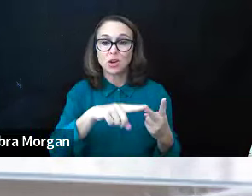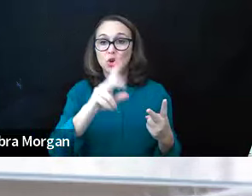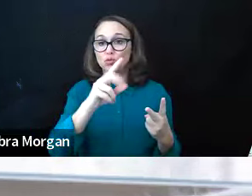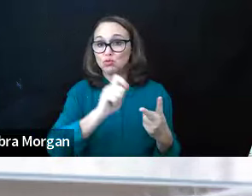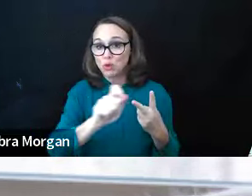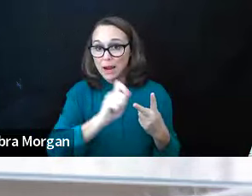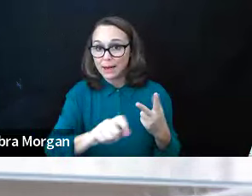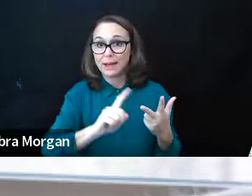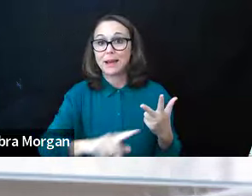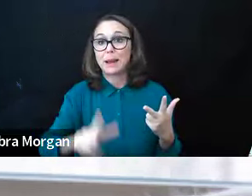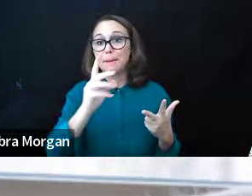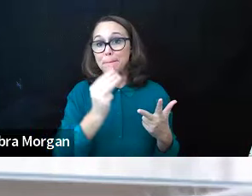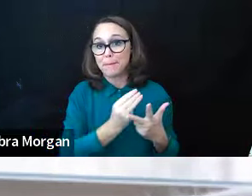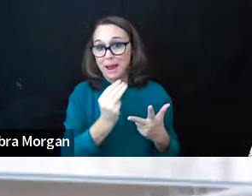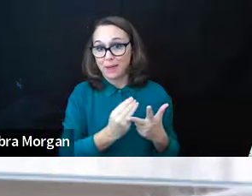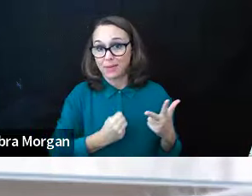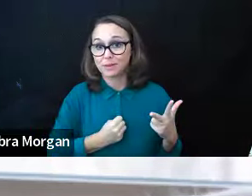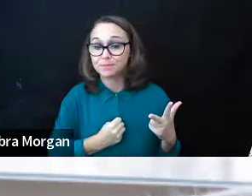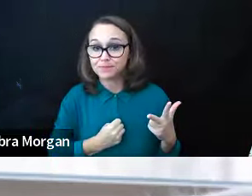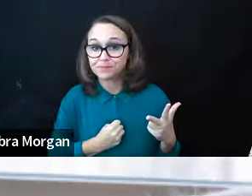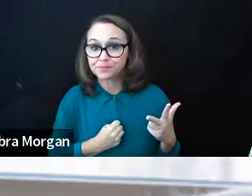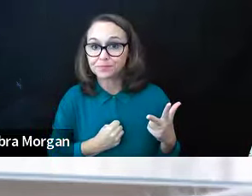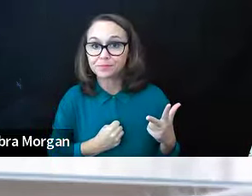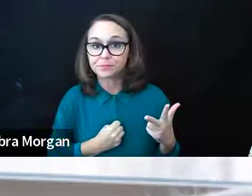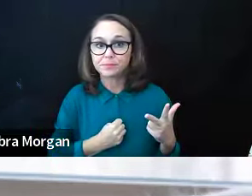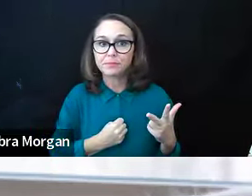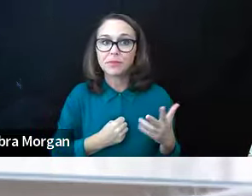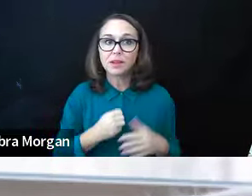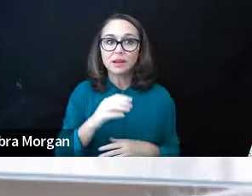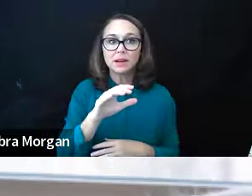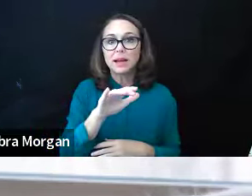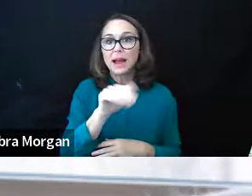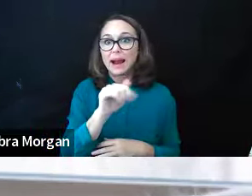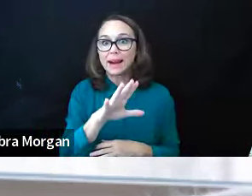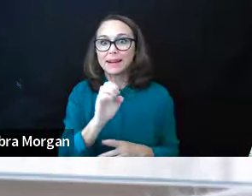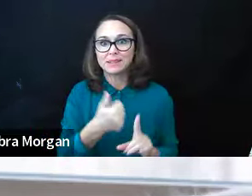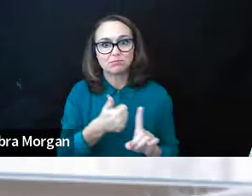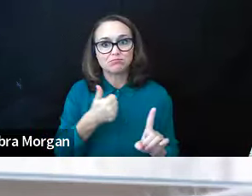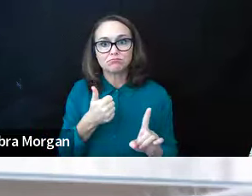both potentially mitigate the consequences of ACEs among those who've already experienced them